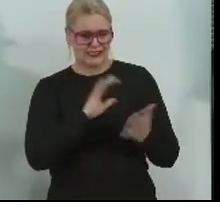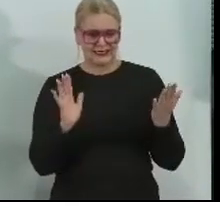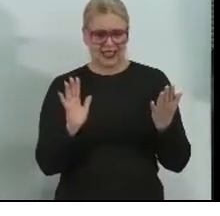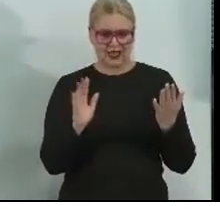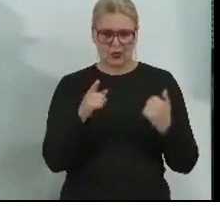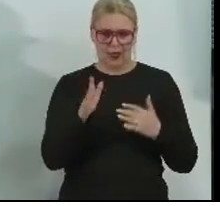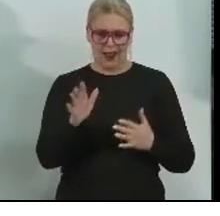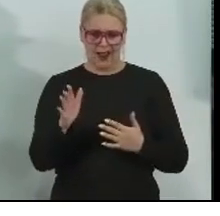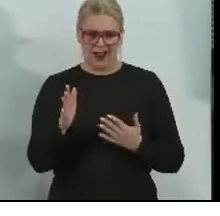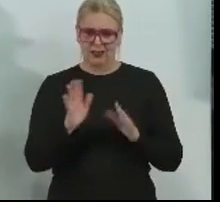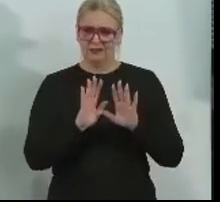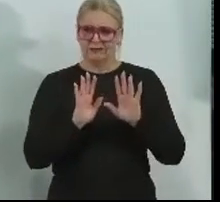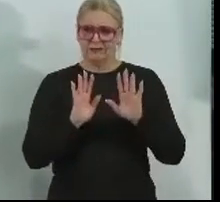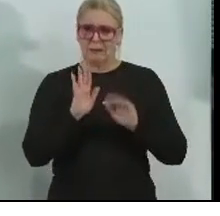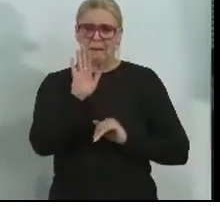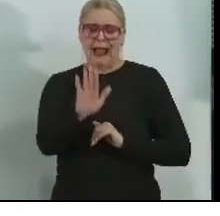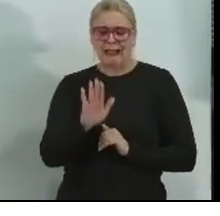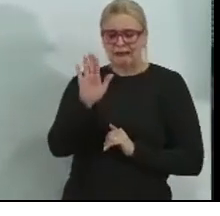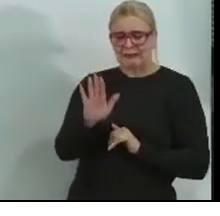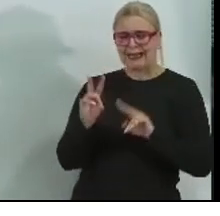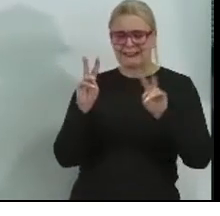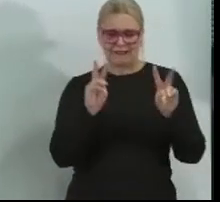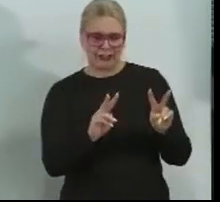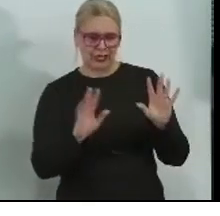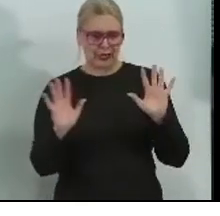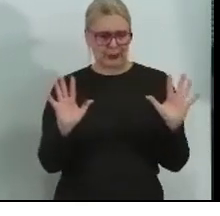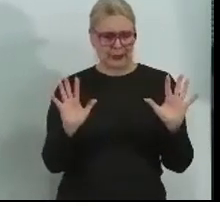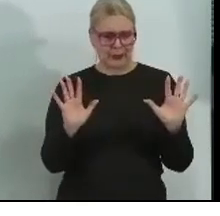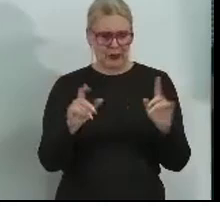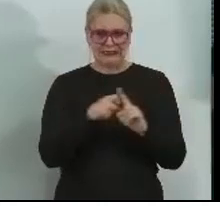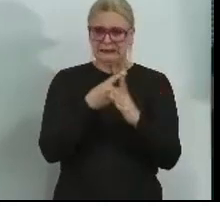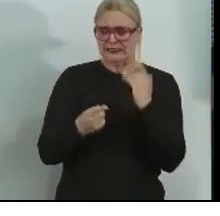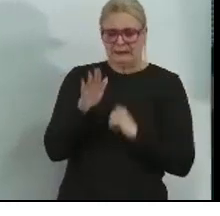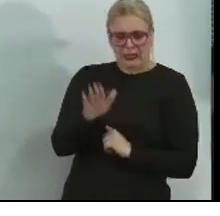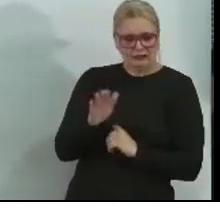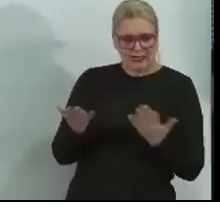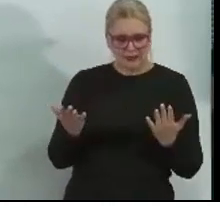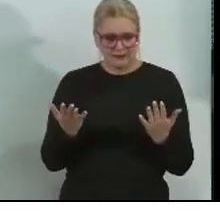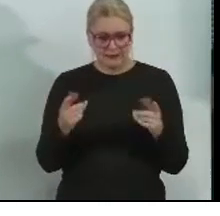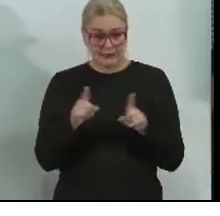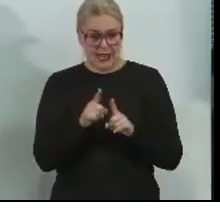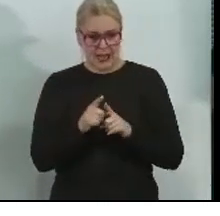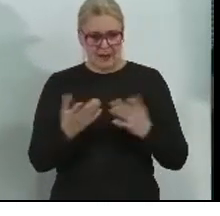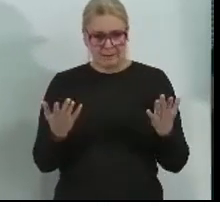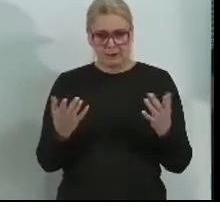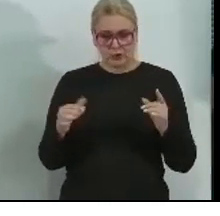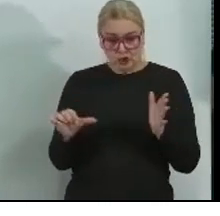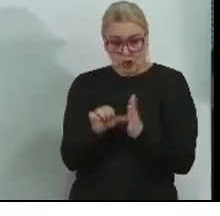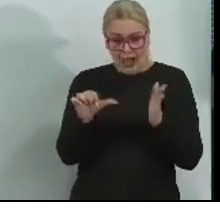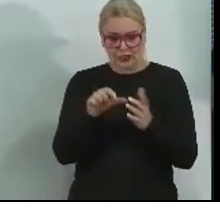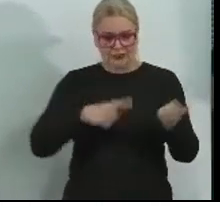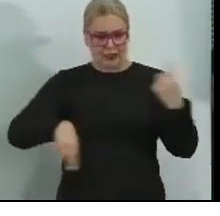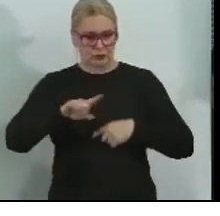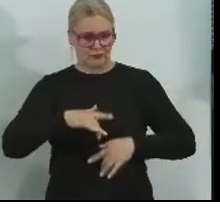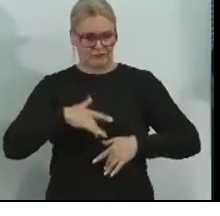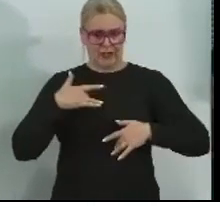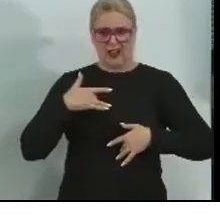little bit uncomfortable about their motivations for watching. And that's what really sat behind the sat behind the ad.